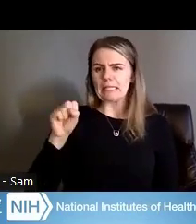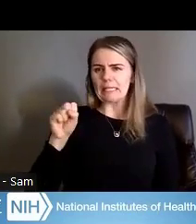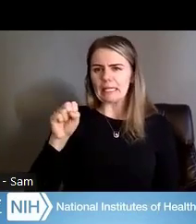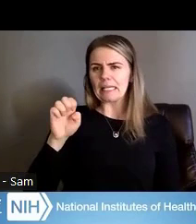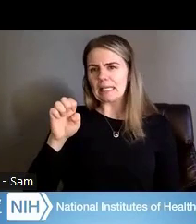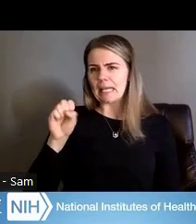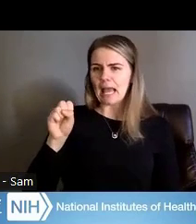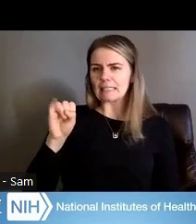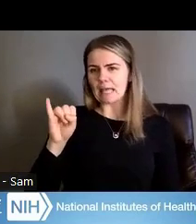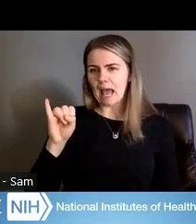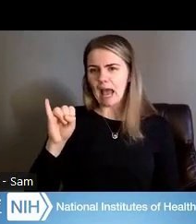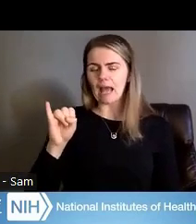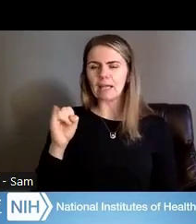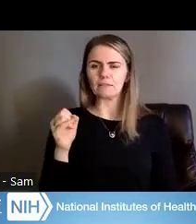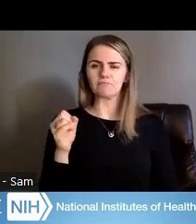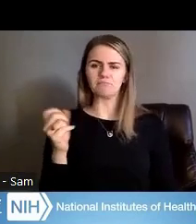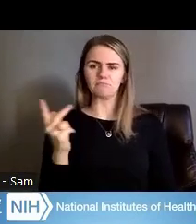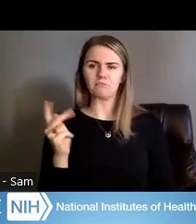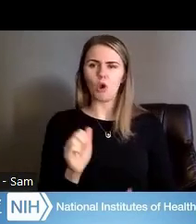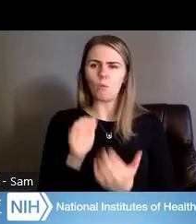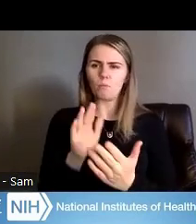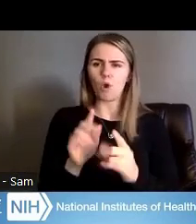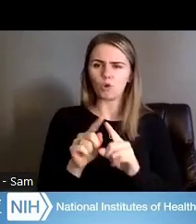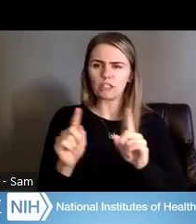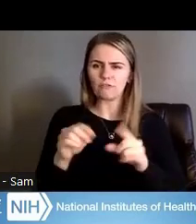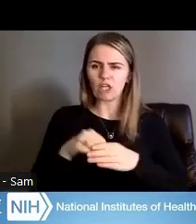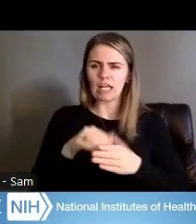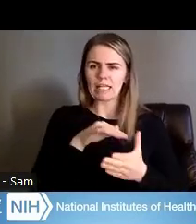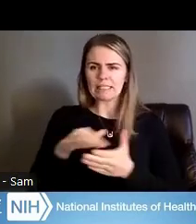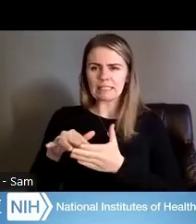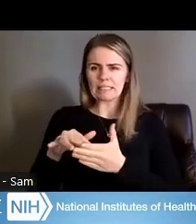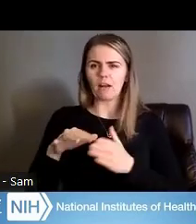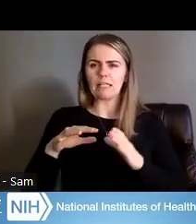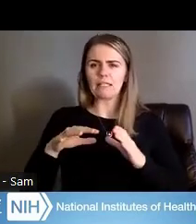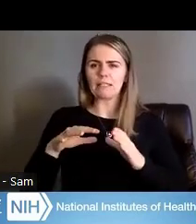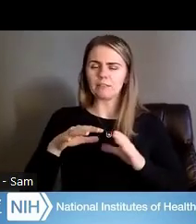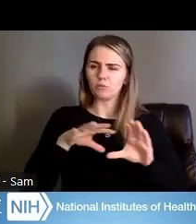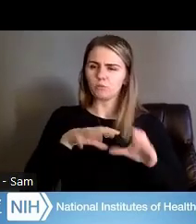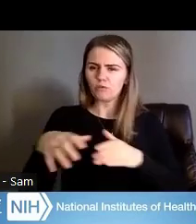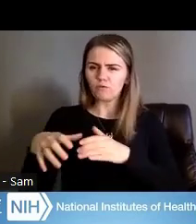be approached differently in the study section review and funding decisions?" So I guess, what's the distinction